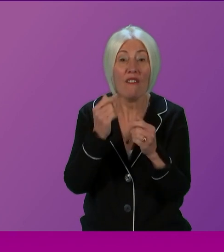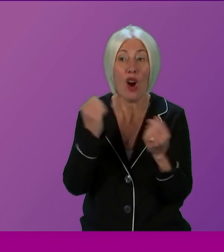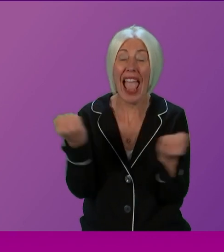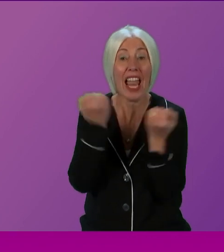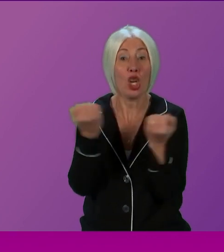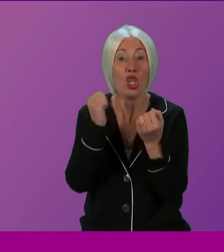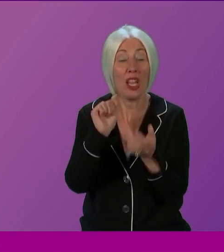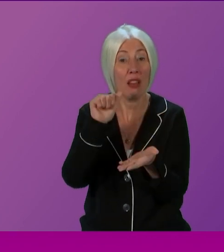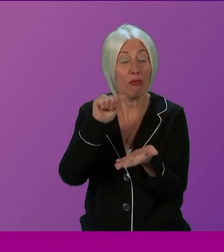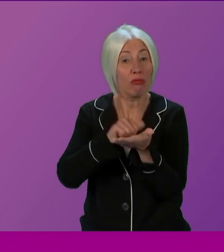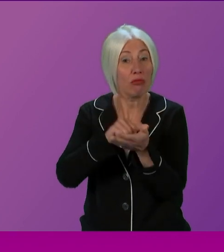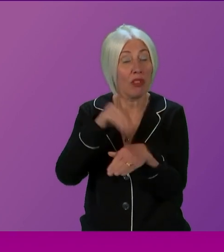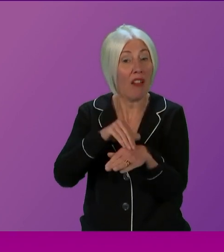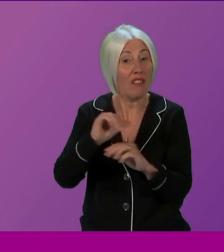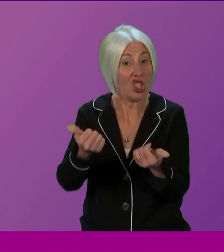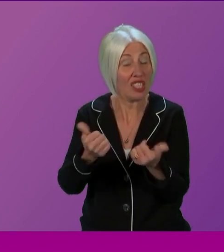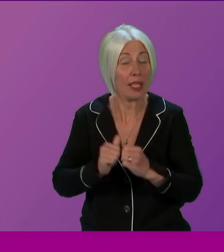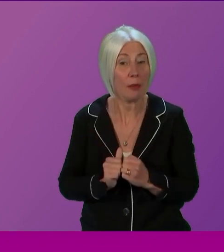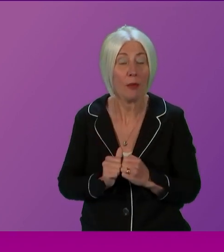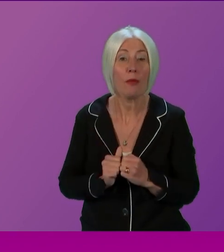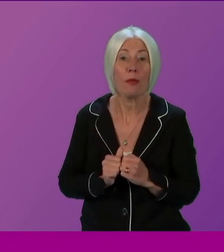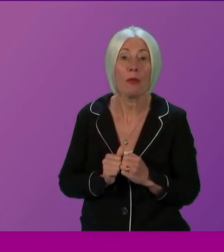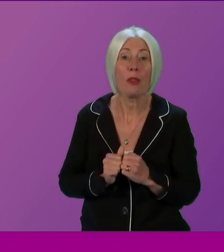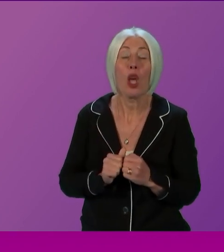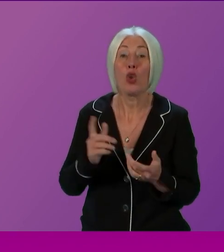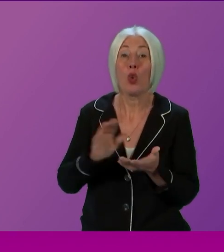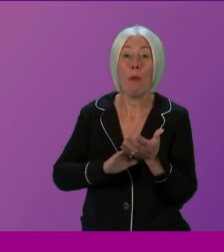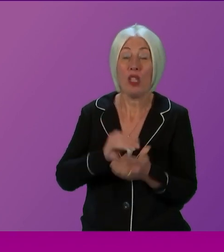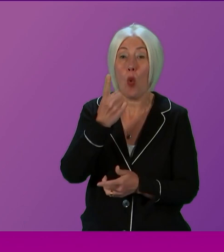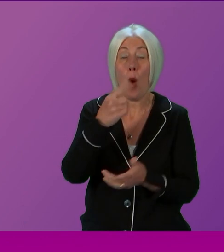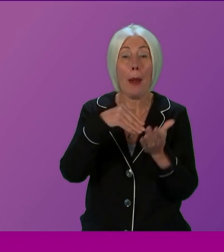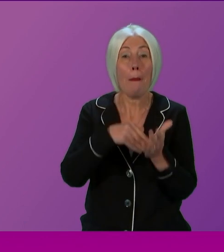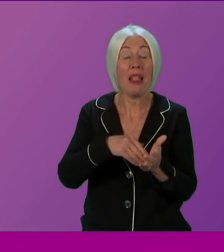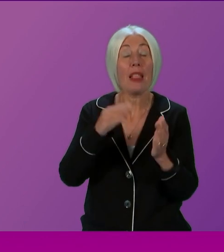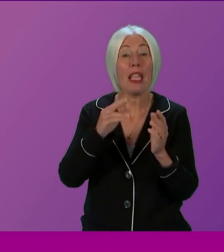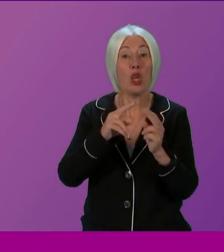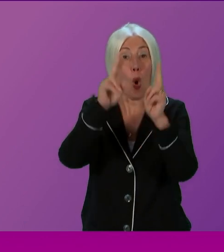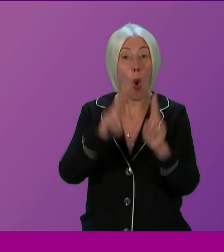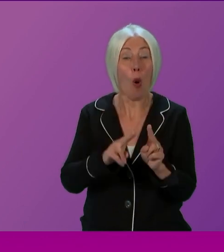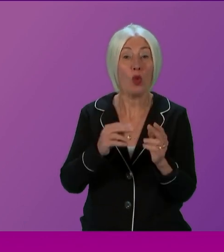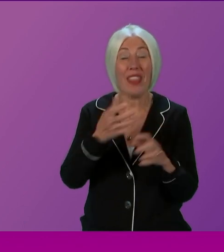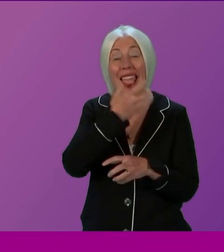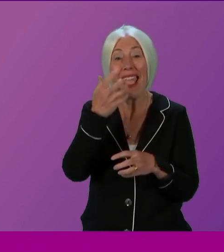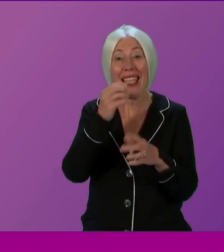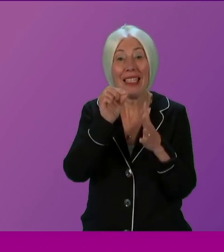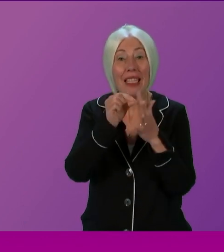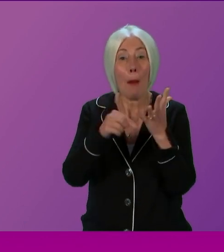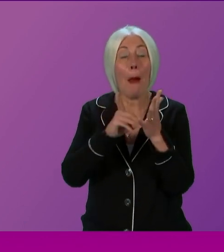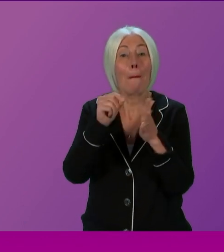like the pledge to retrofit a million homes with heat pumps by 2030, long on ambition but